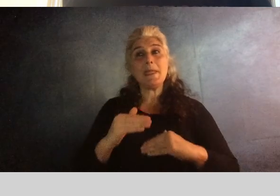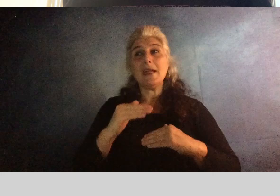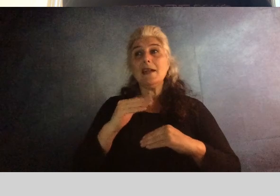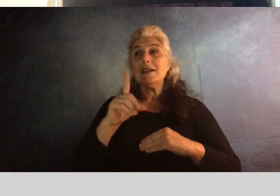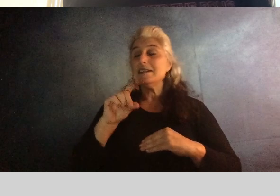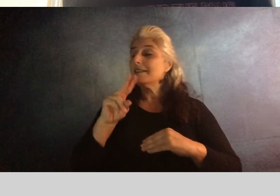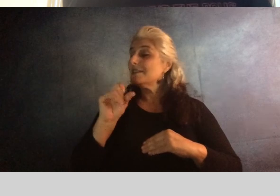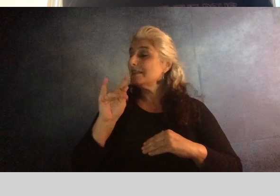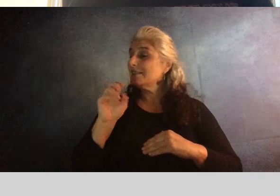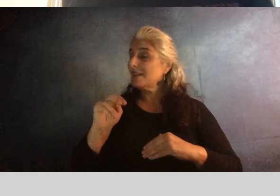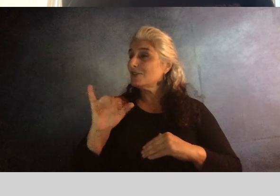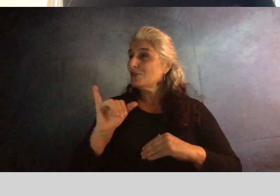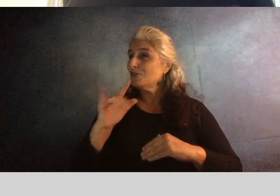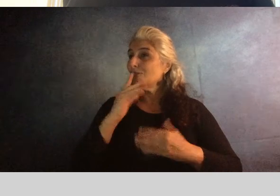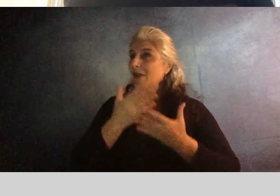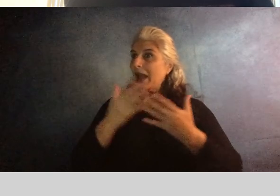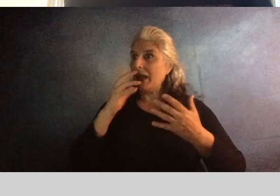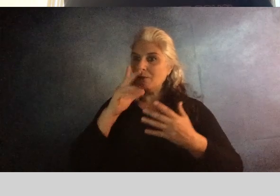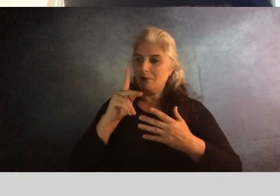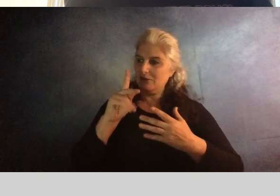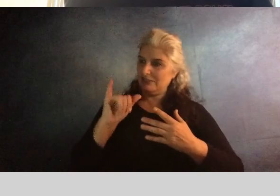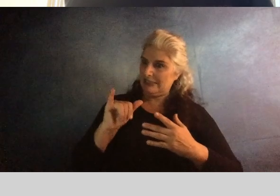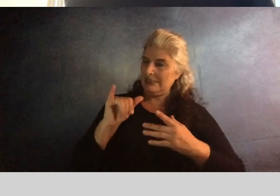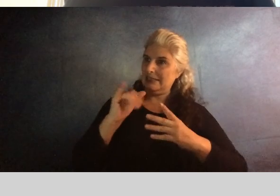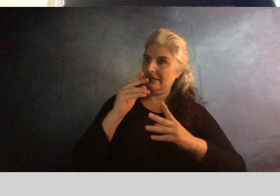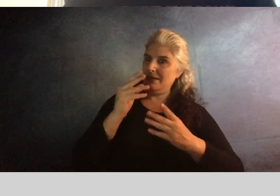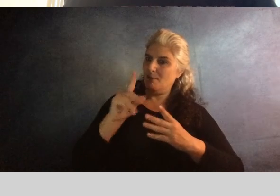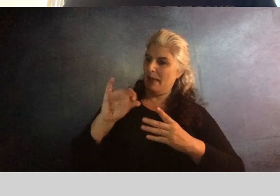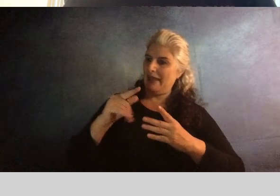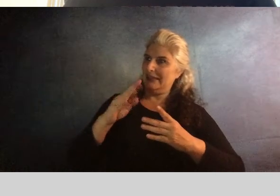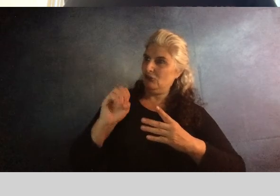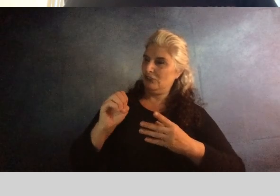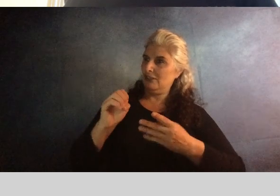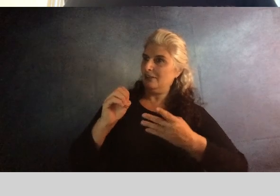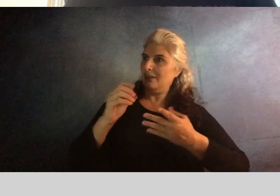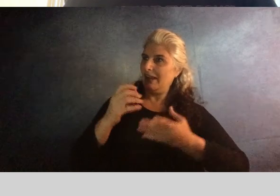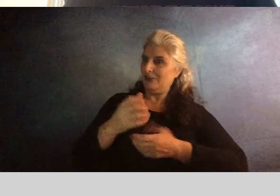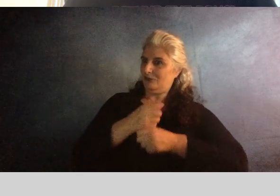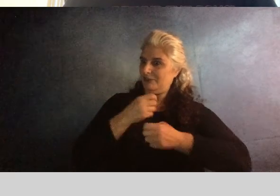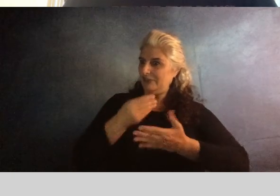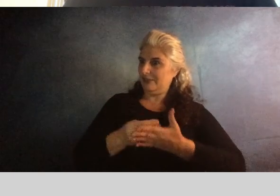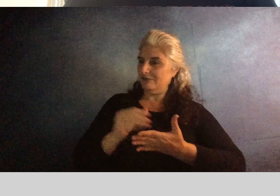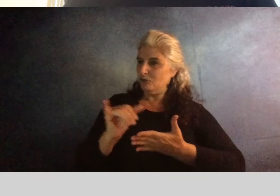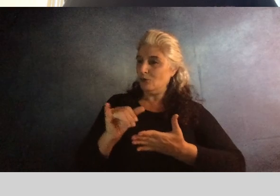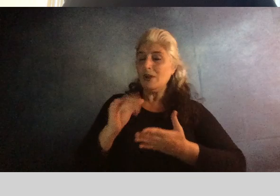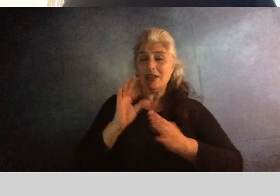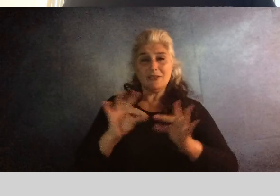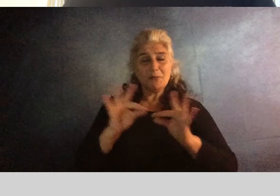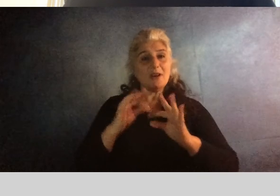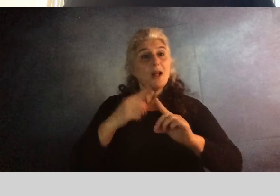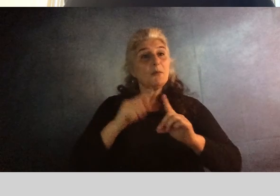on how much funding packaging has received from who and when and the rest of the Project Funding work group has also helped me develop,